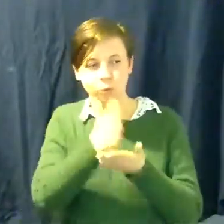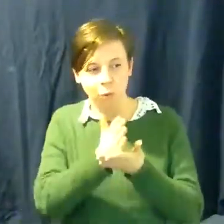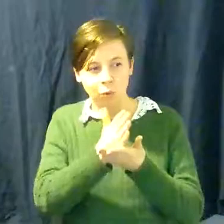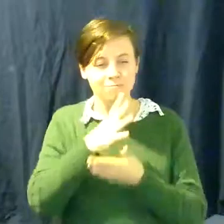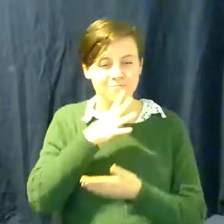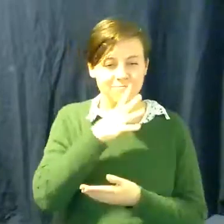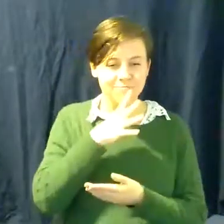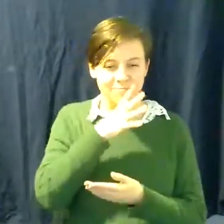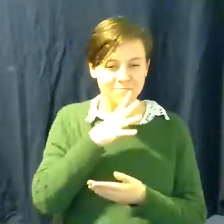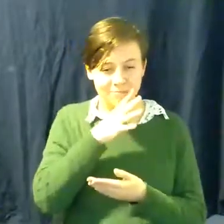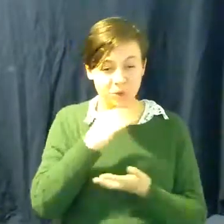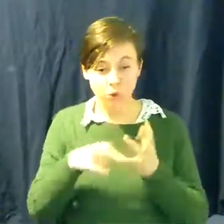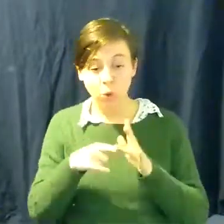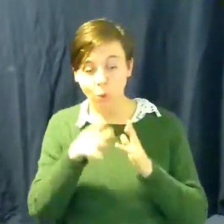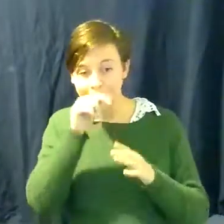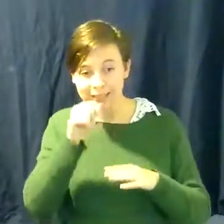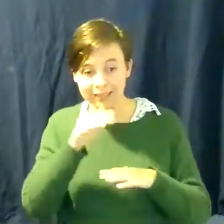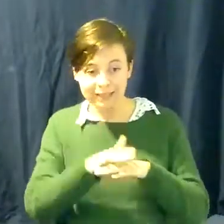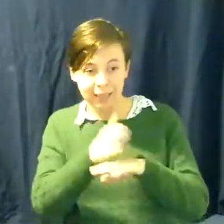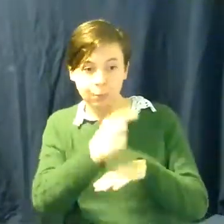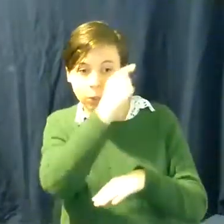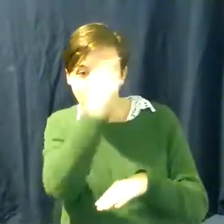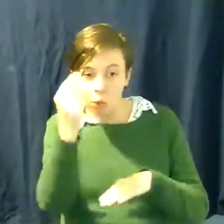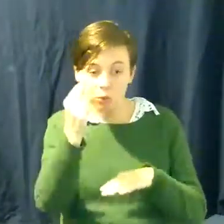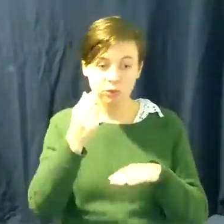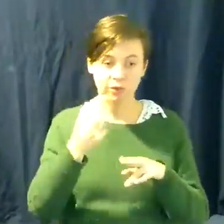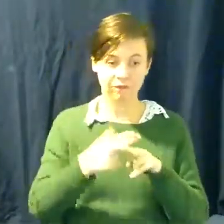of the business they're not sure about and